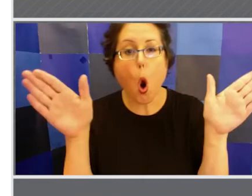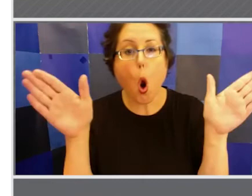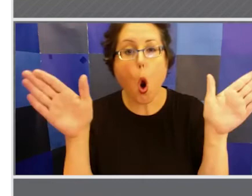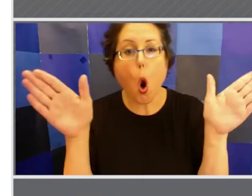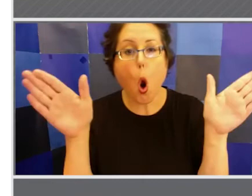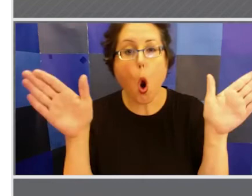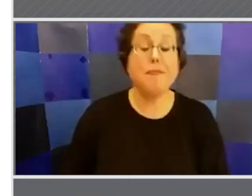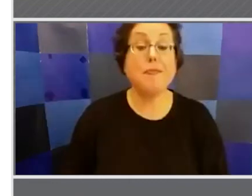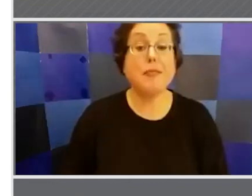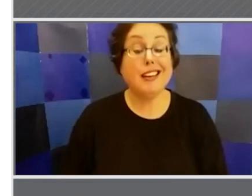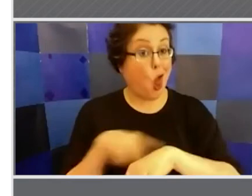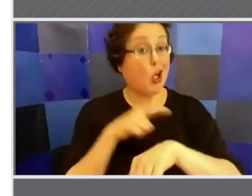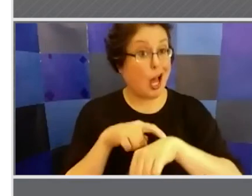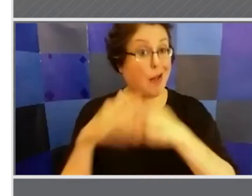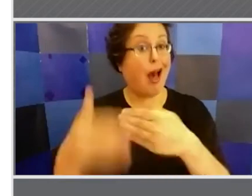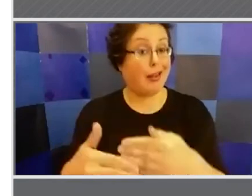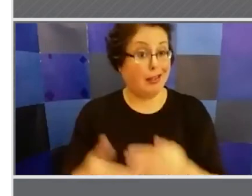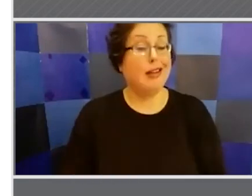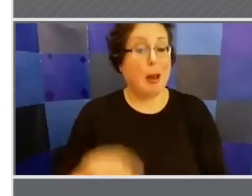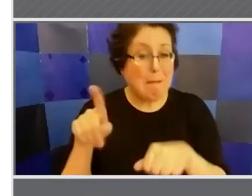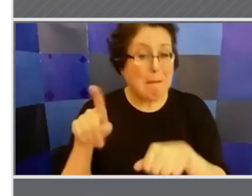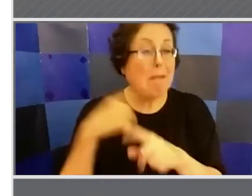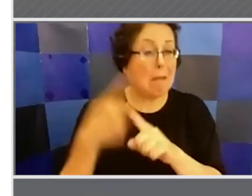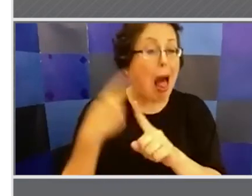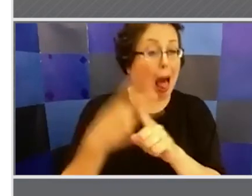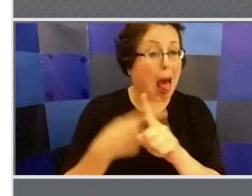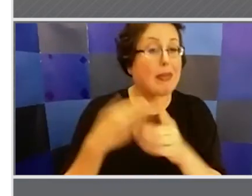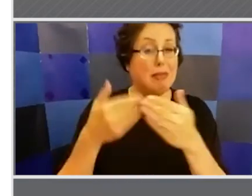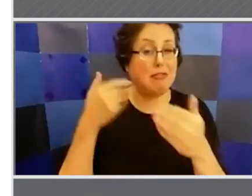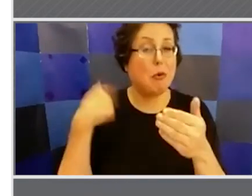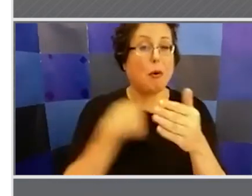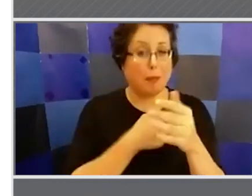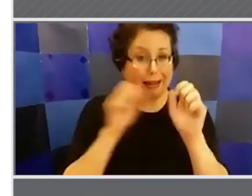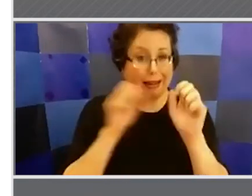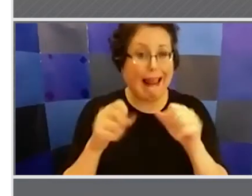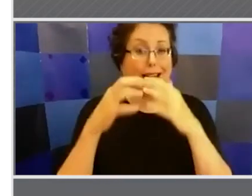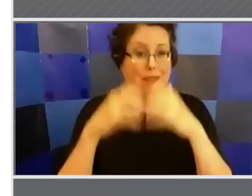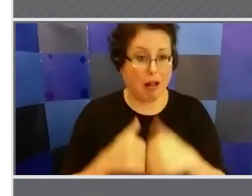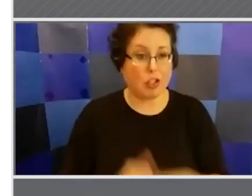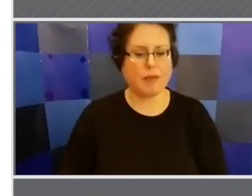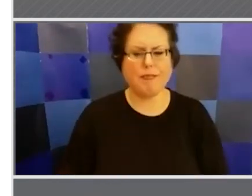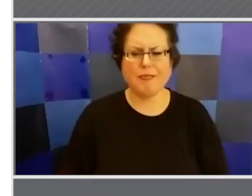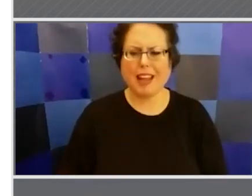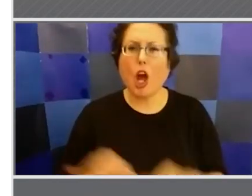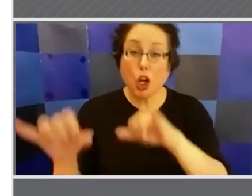One of the most common questions I get, besides where's my permit is, you know, why are we